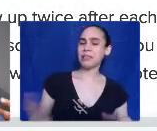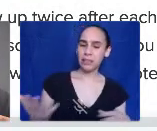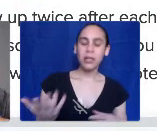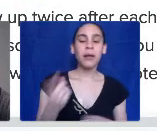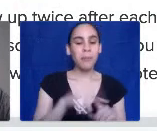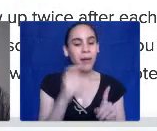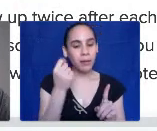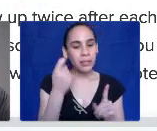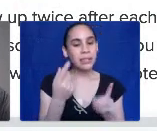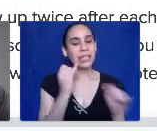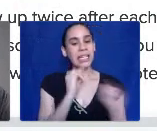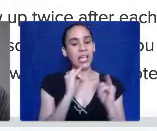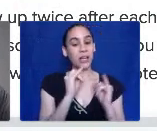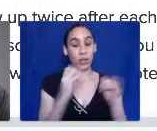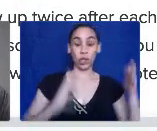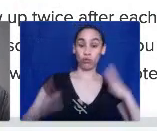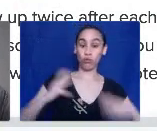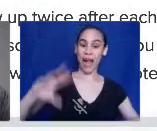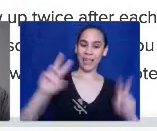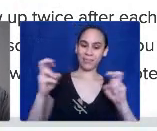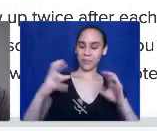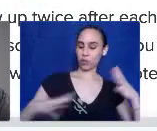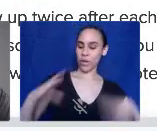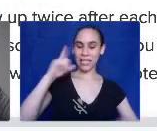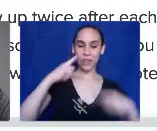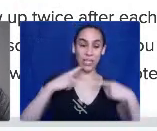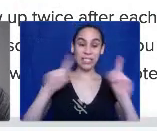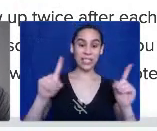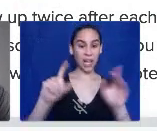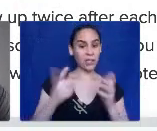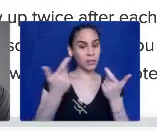you know dressing for success really does make a difference right um so what do you do after the